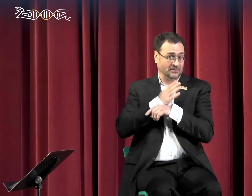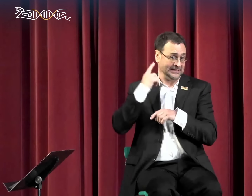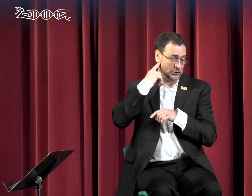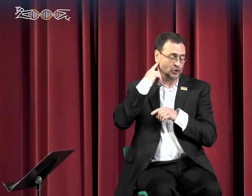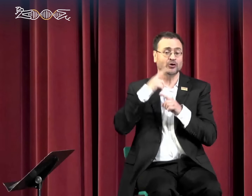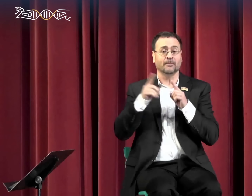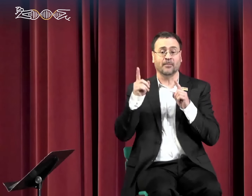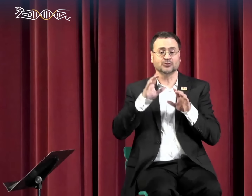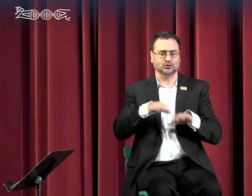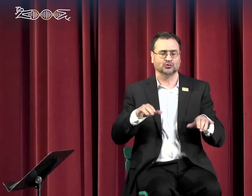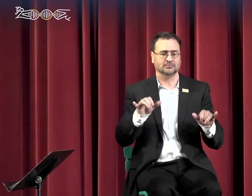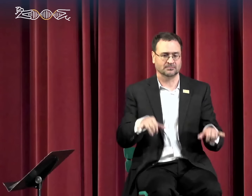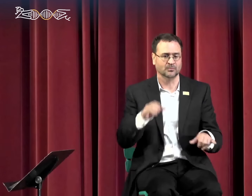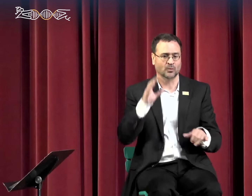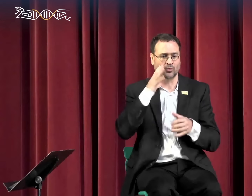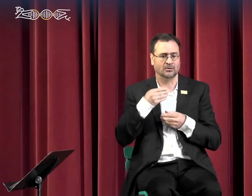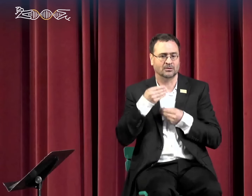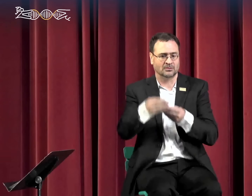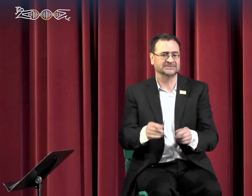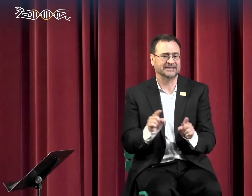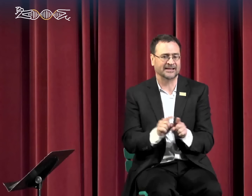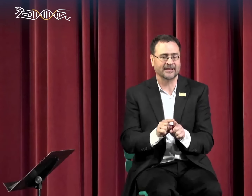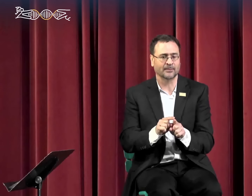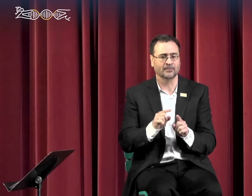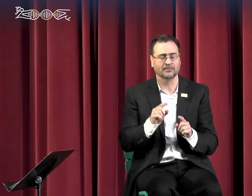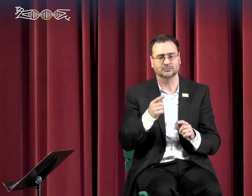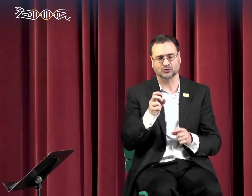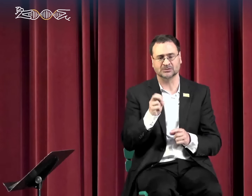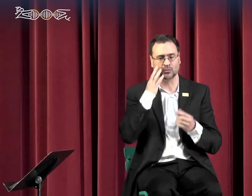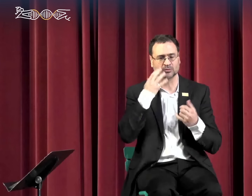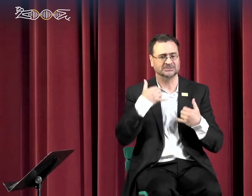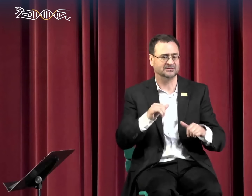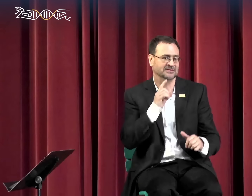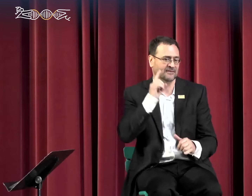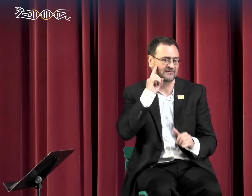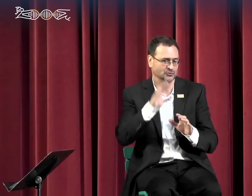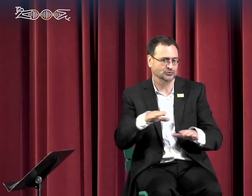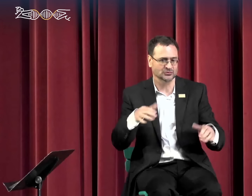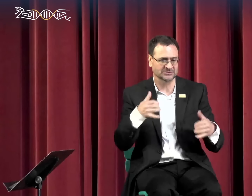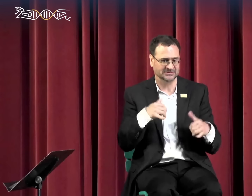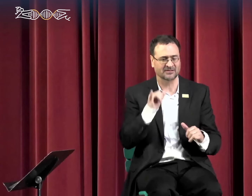Children, if they were to have children, they would still potentially